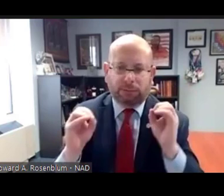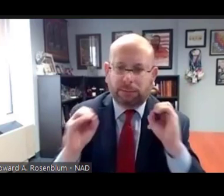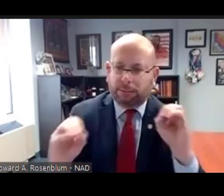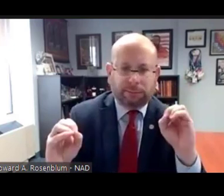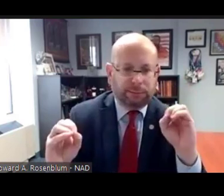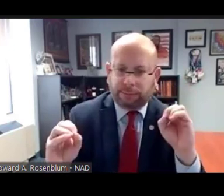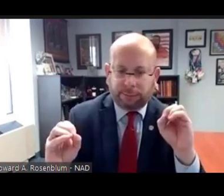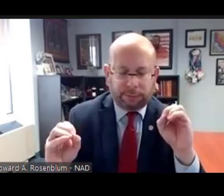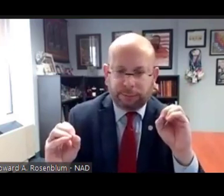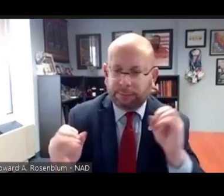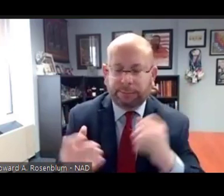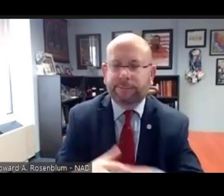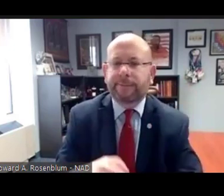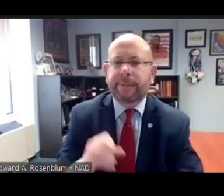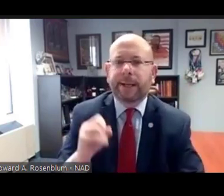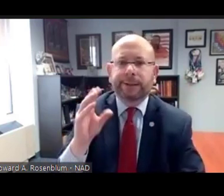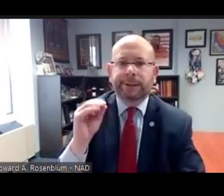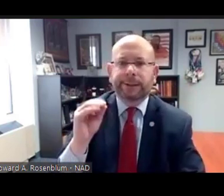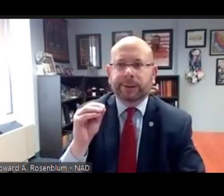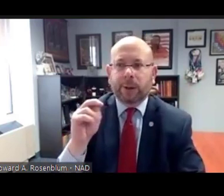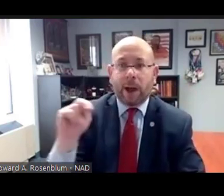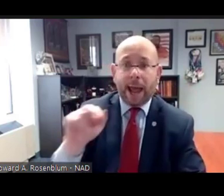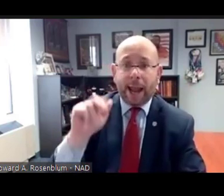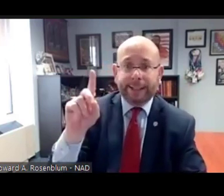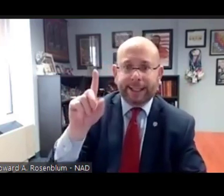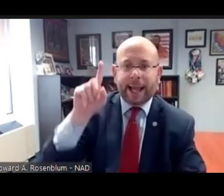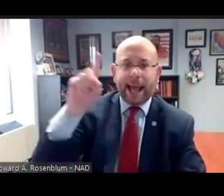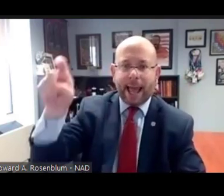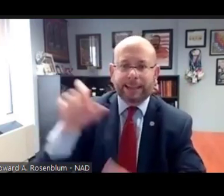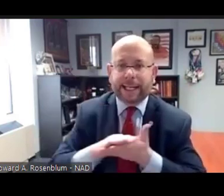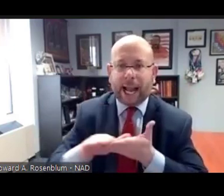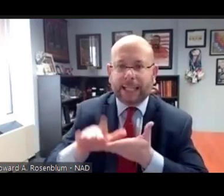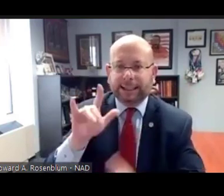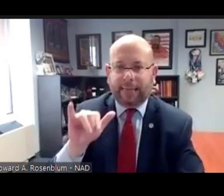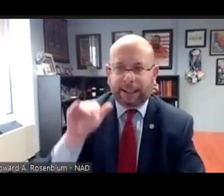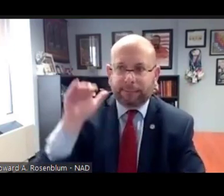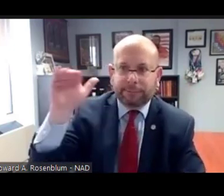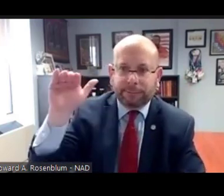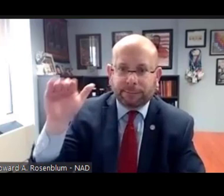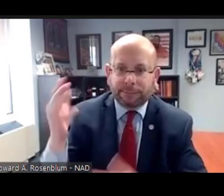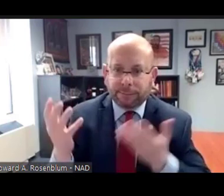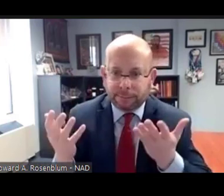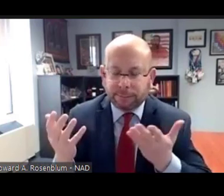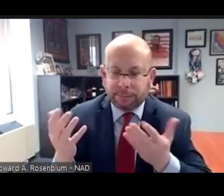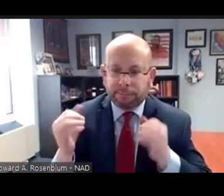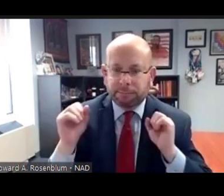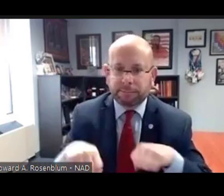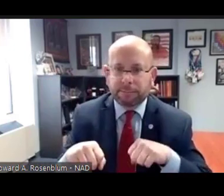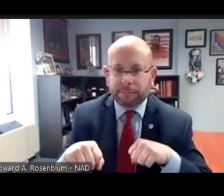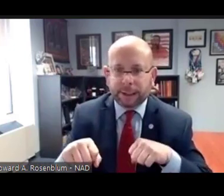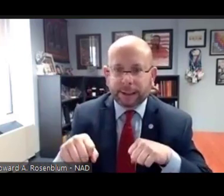But streaming movies, unlike physical DVDs, are not always captioned